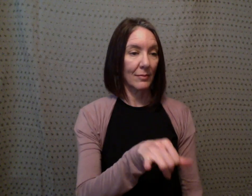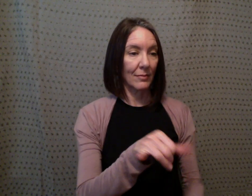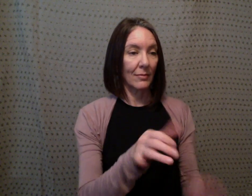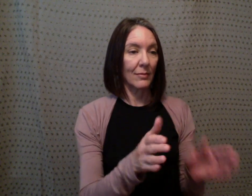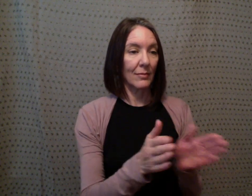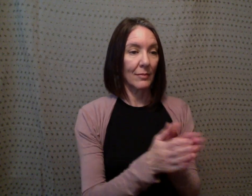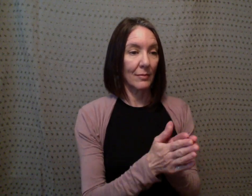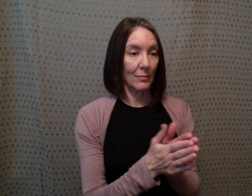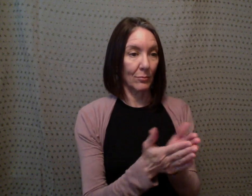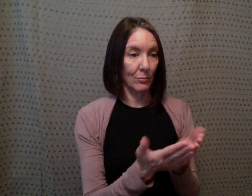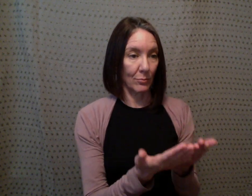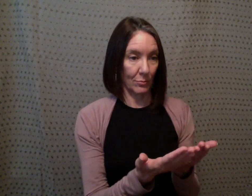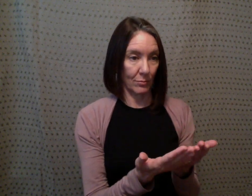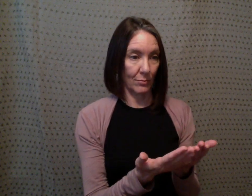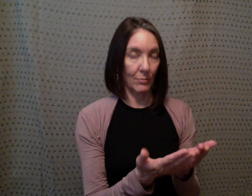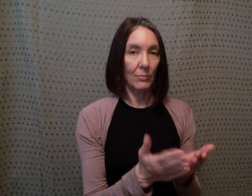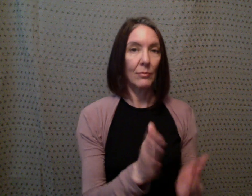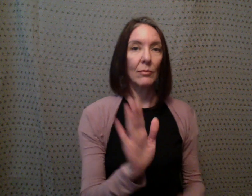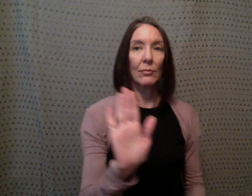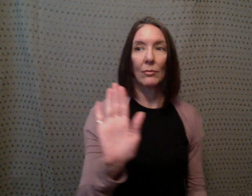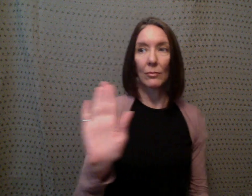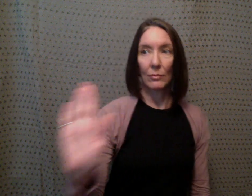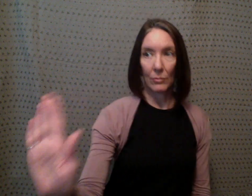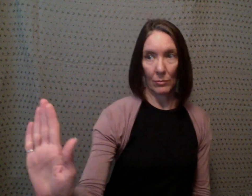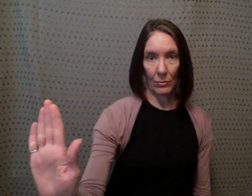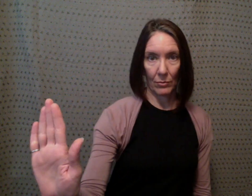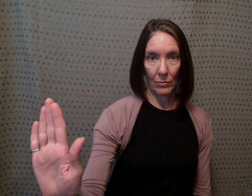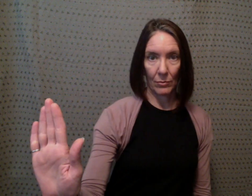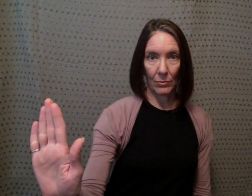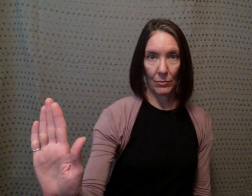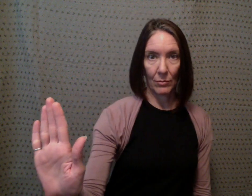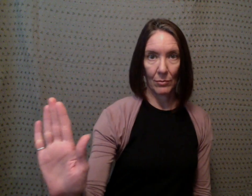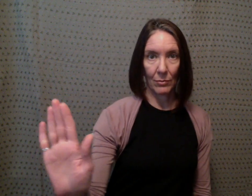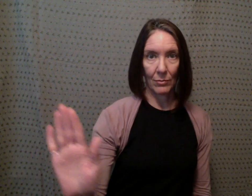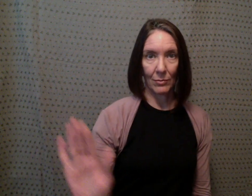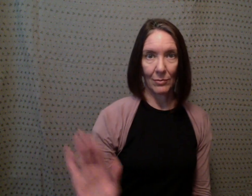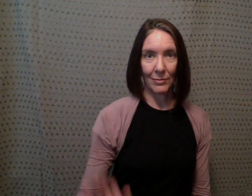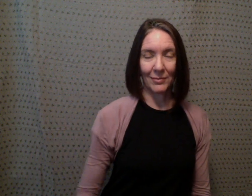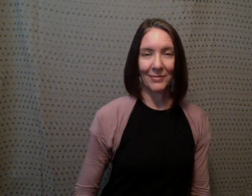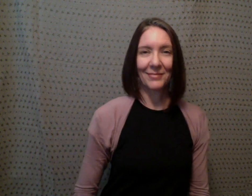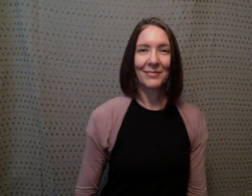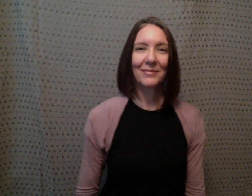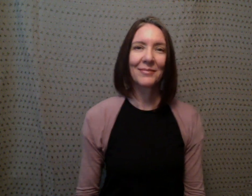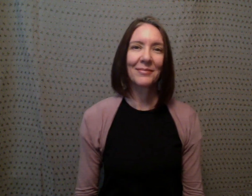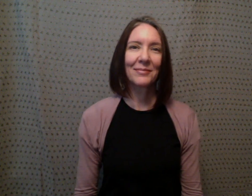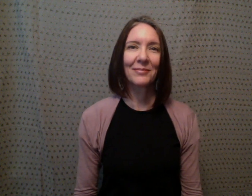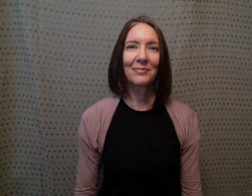That book is hers.